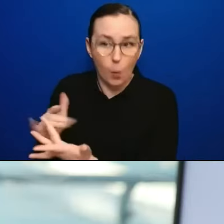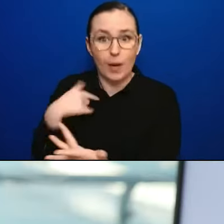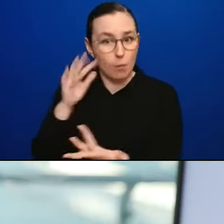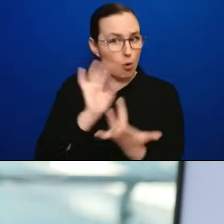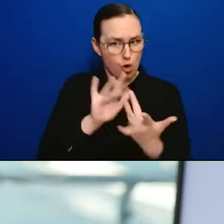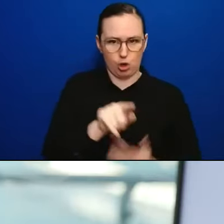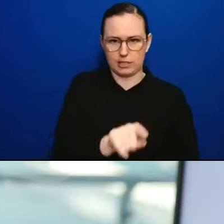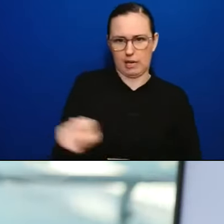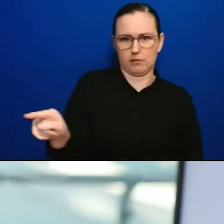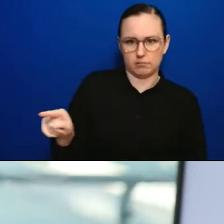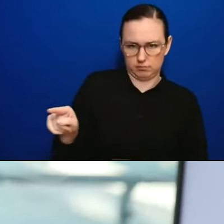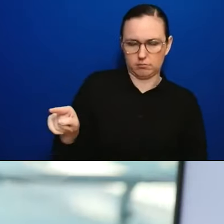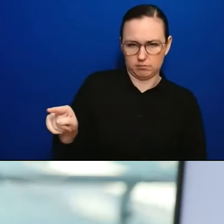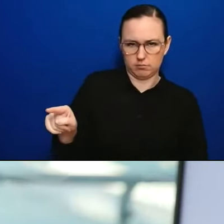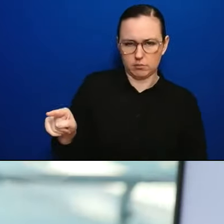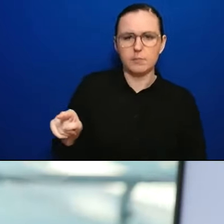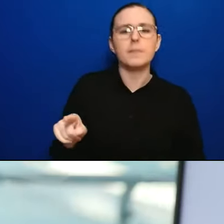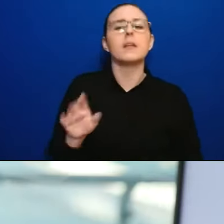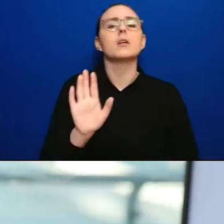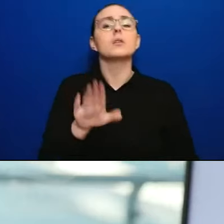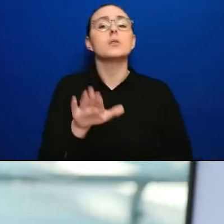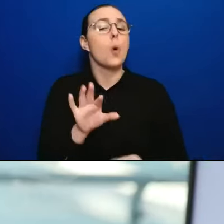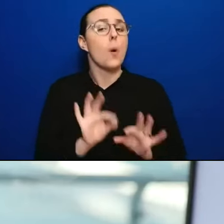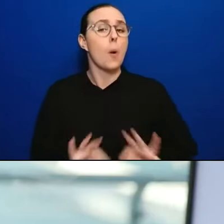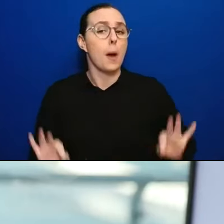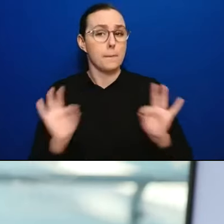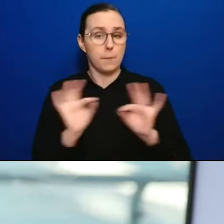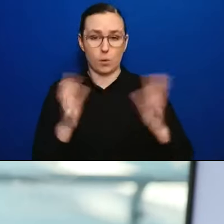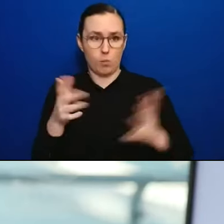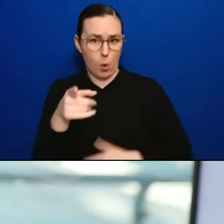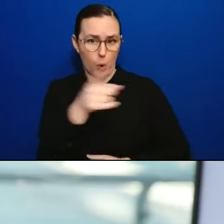the highest risk groups